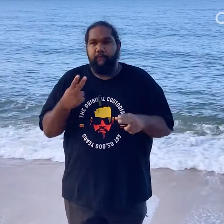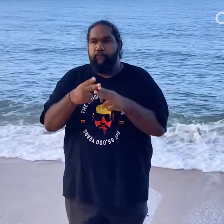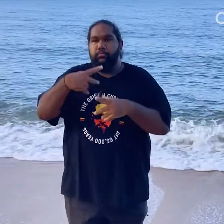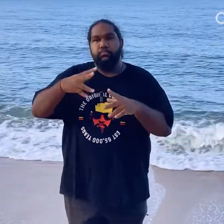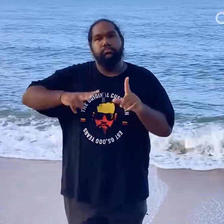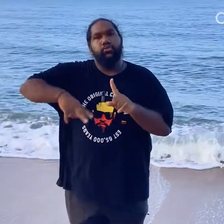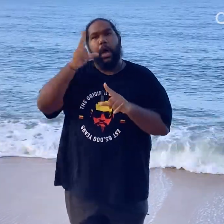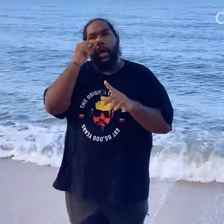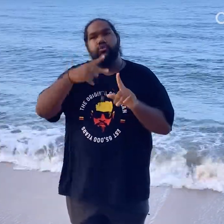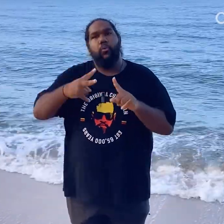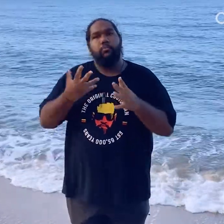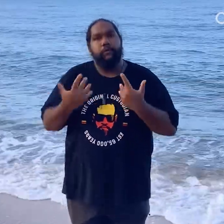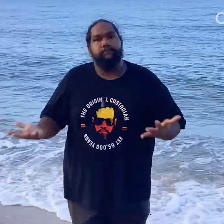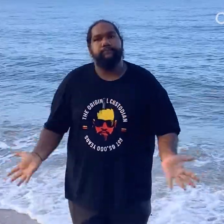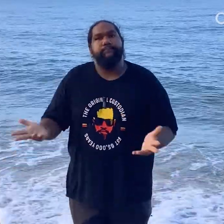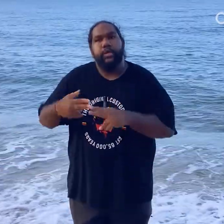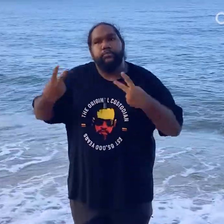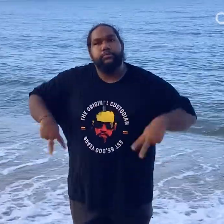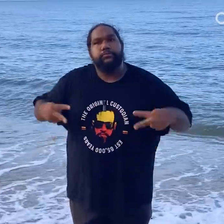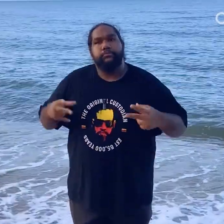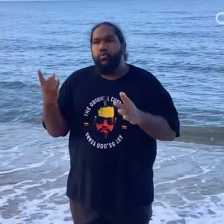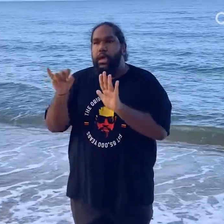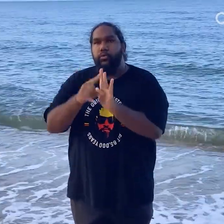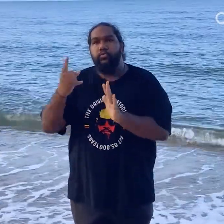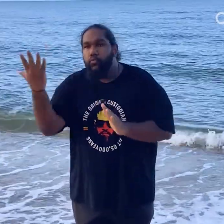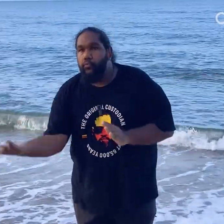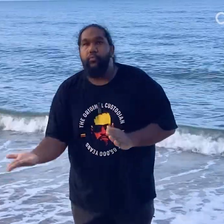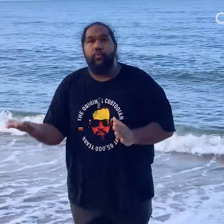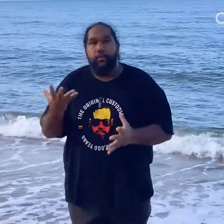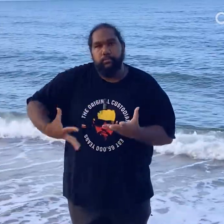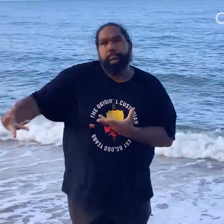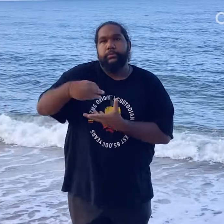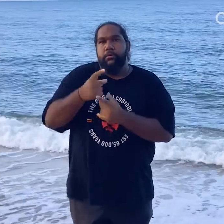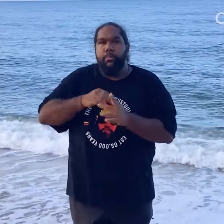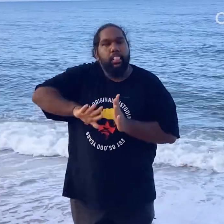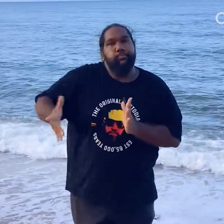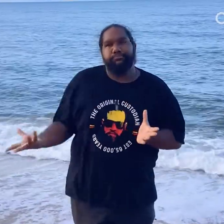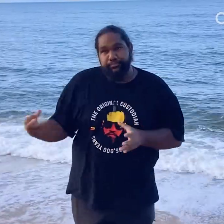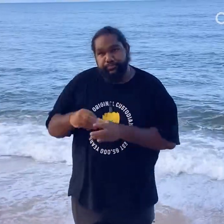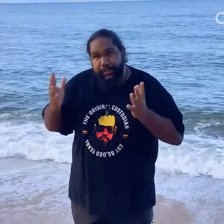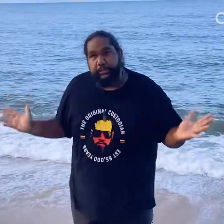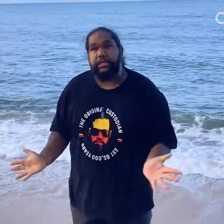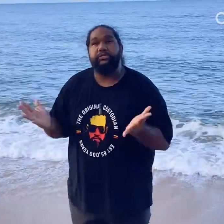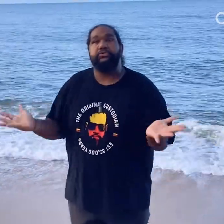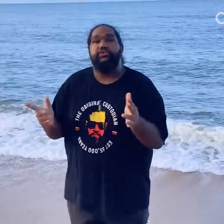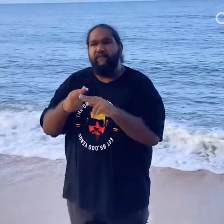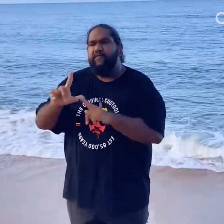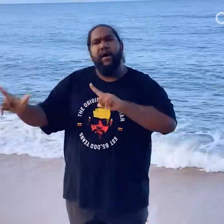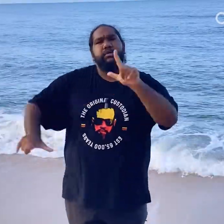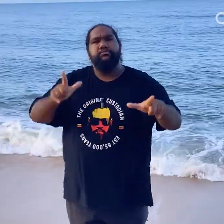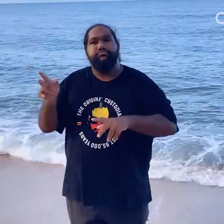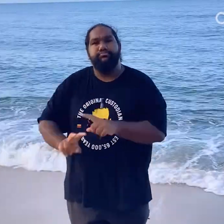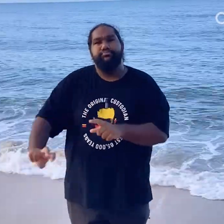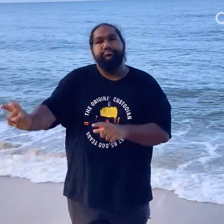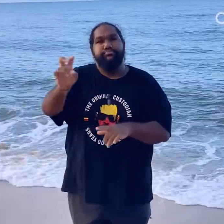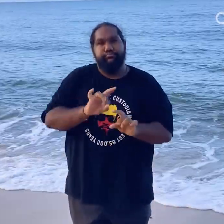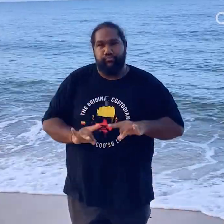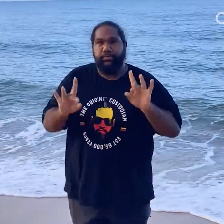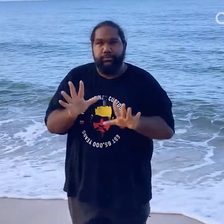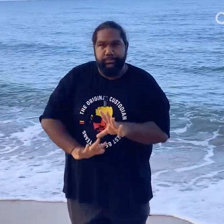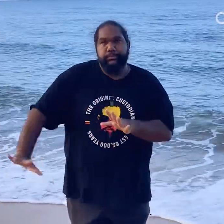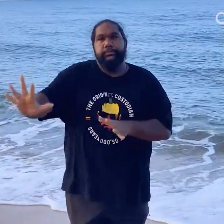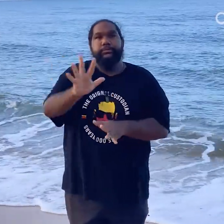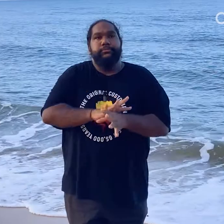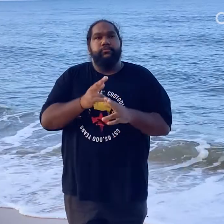and encourage and mentor youth through dance all over Australia.